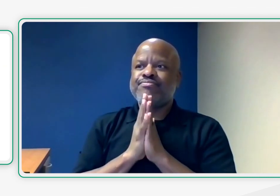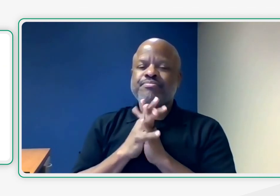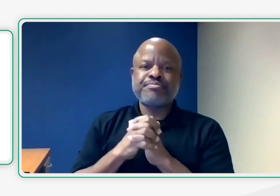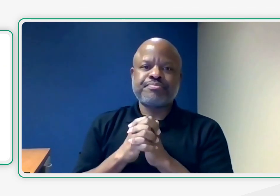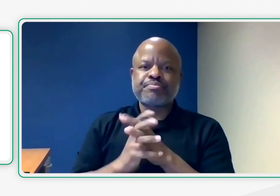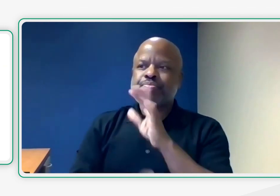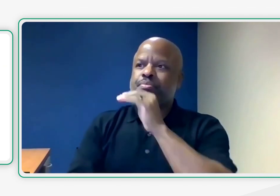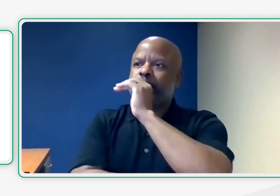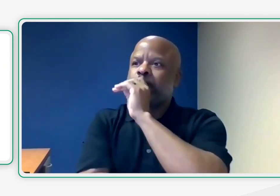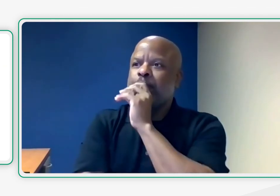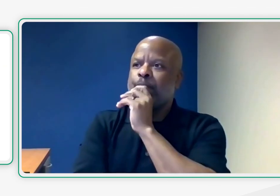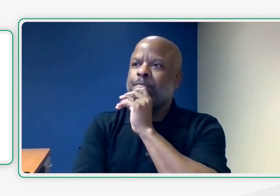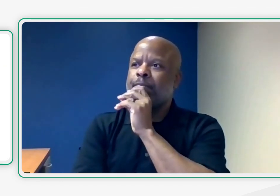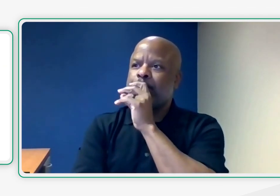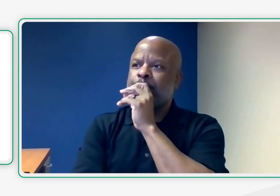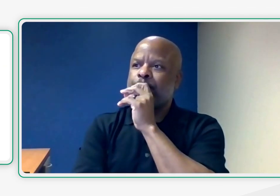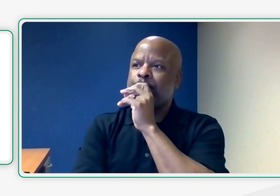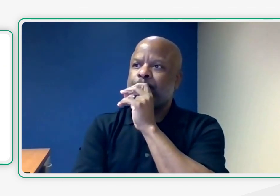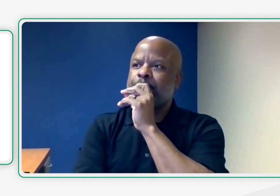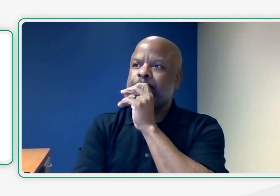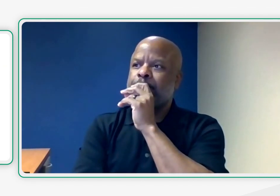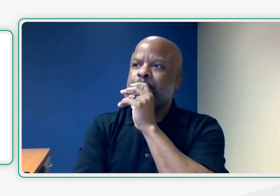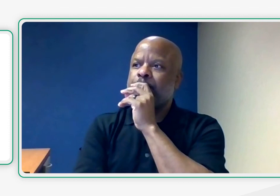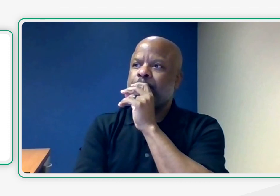Great. So we are at the question and answer portion.